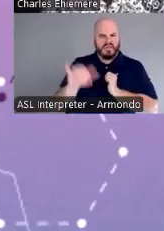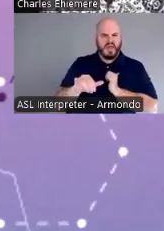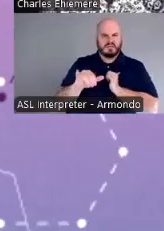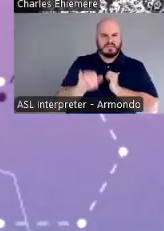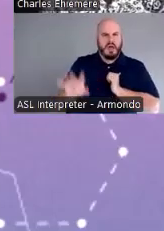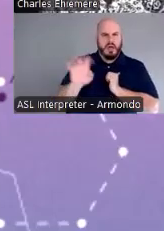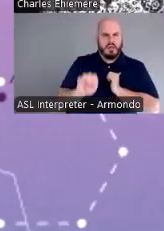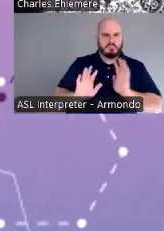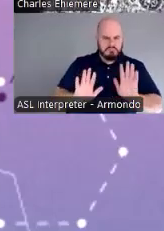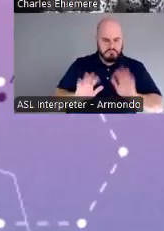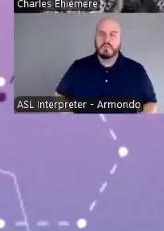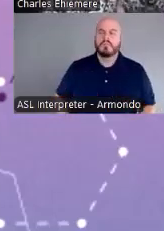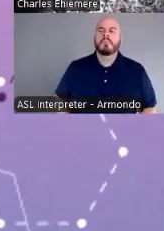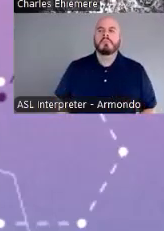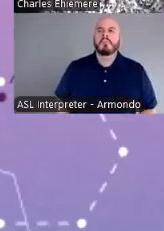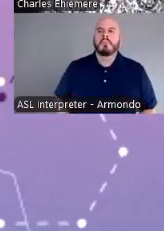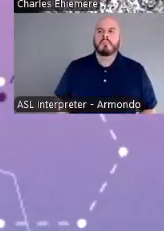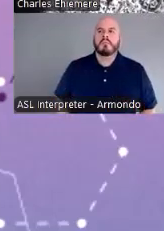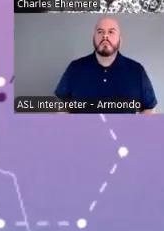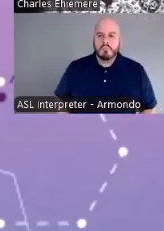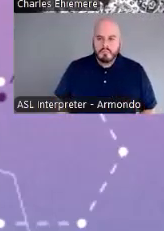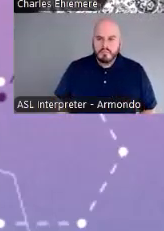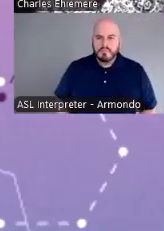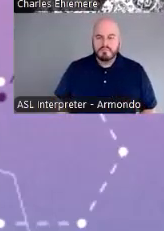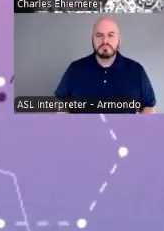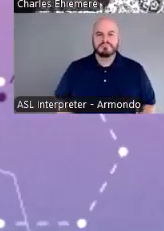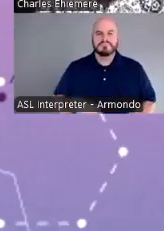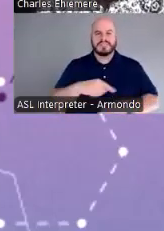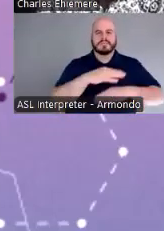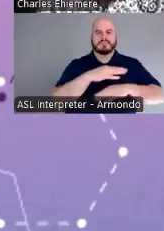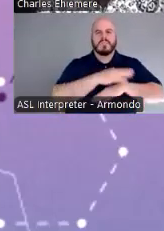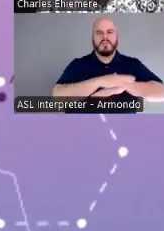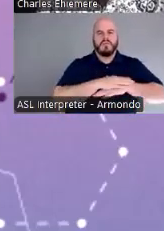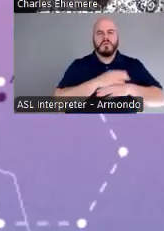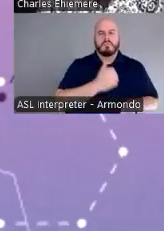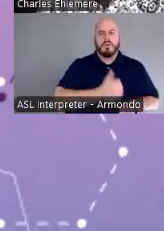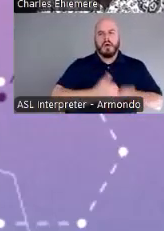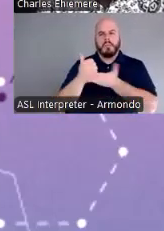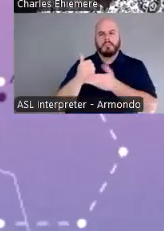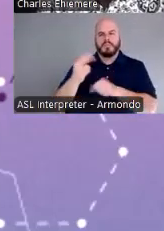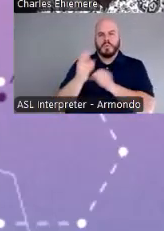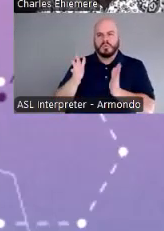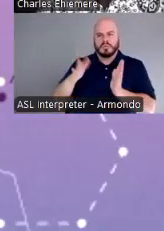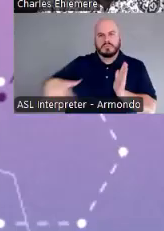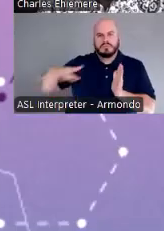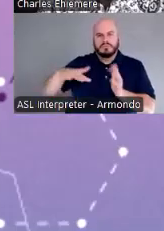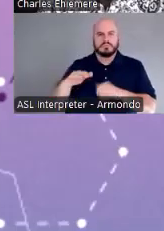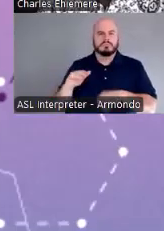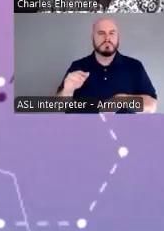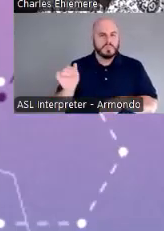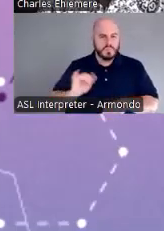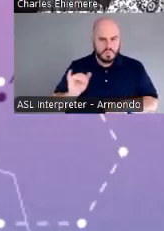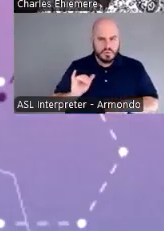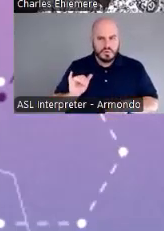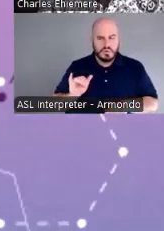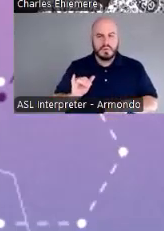Then it helps them also-- and one of the key features of this platform is that it speaks their language.